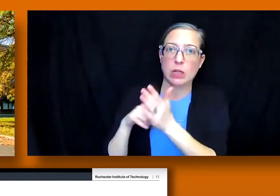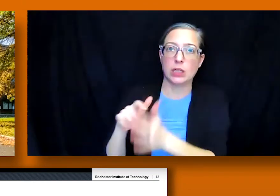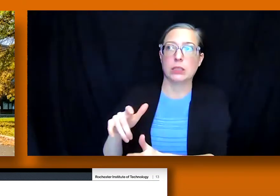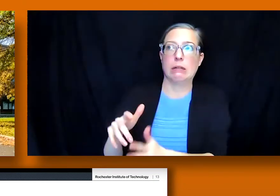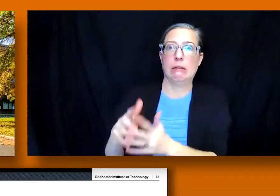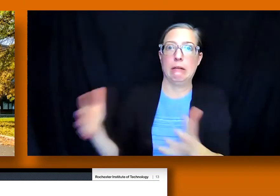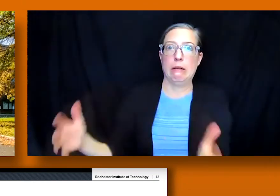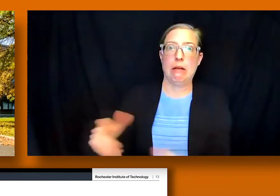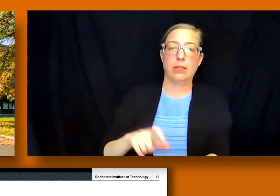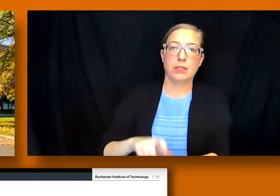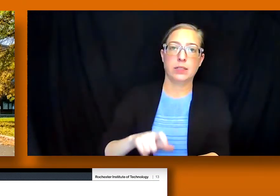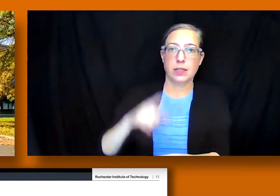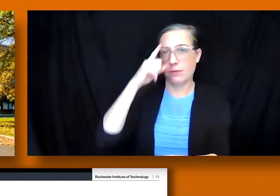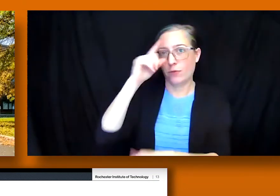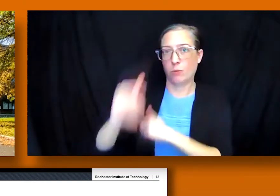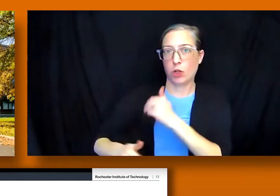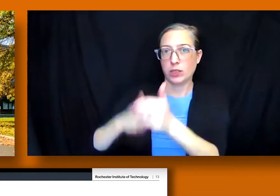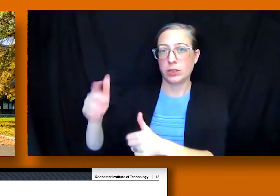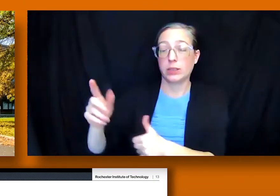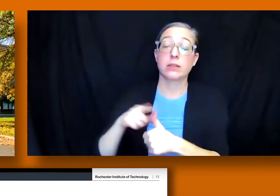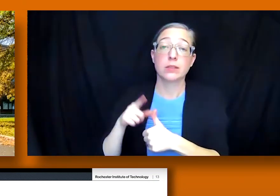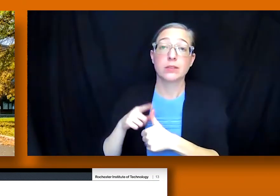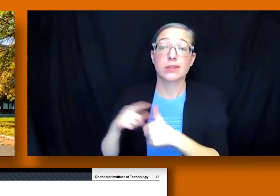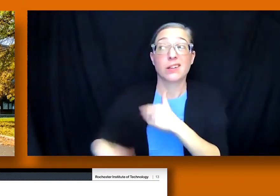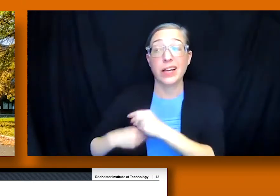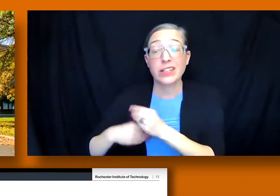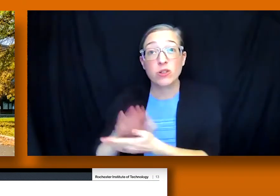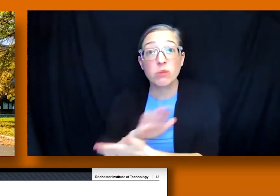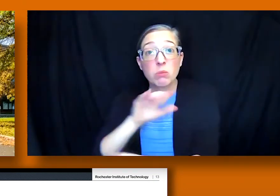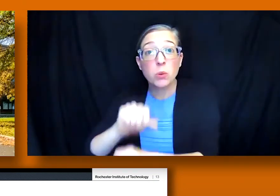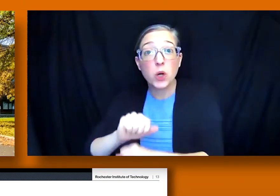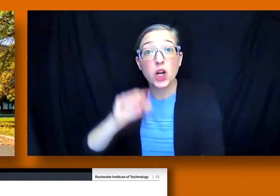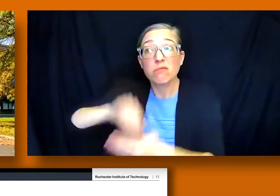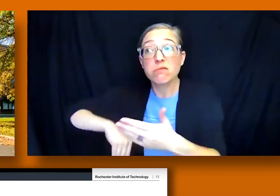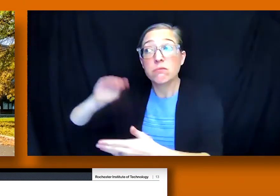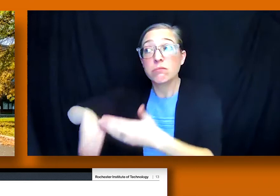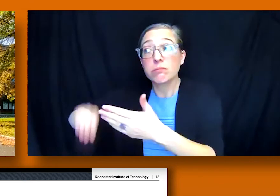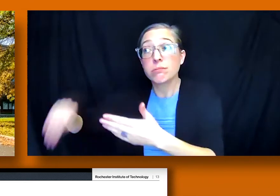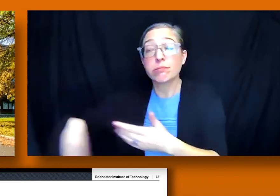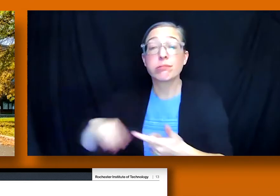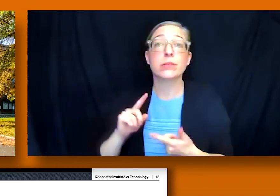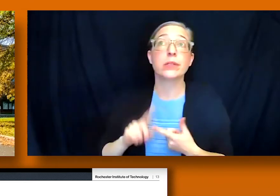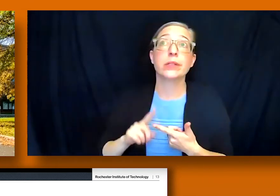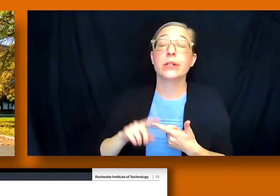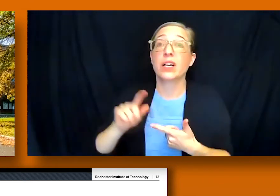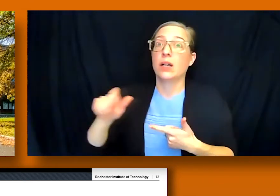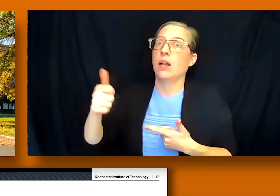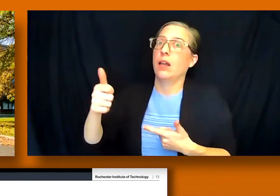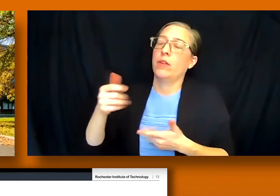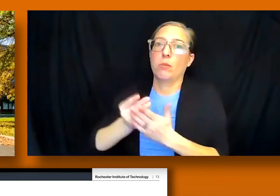There's budgets that need approval at the subawards, um, and a lot of subawards may have